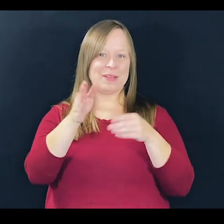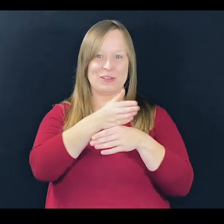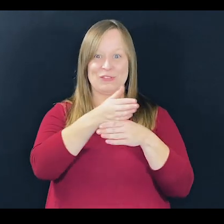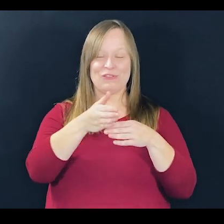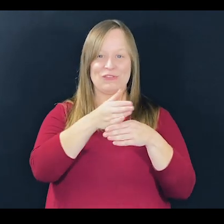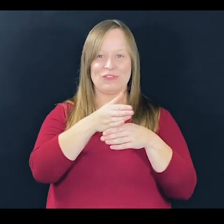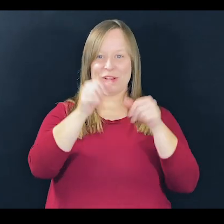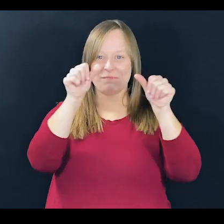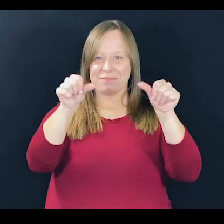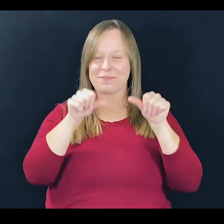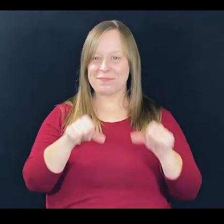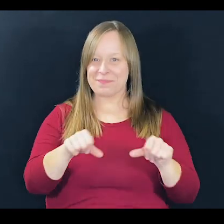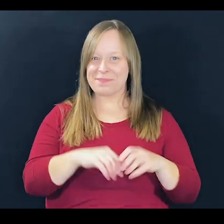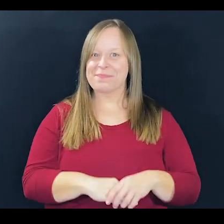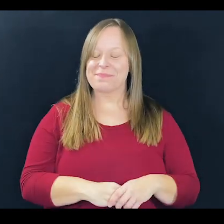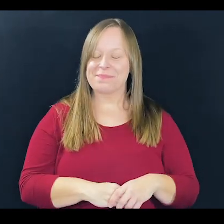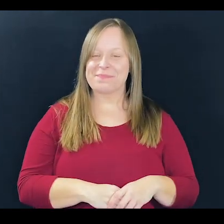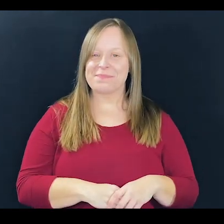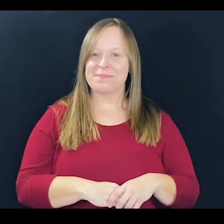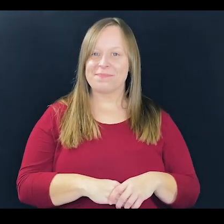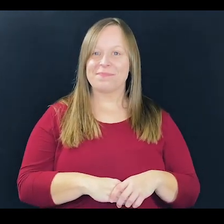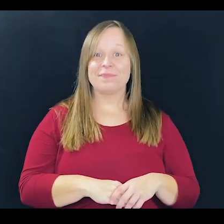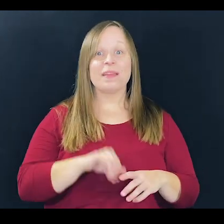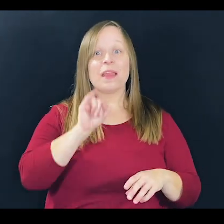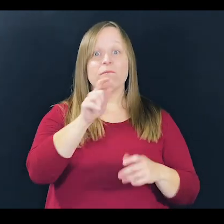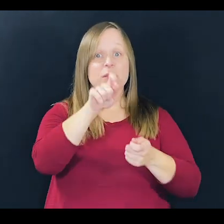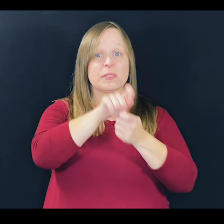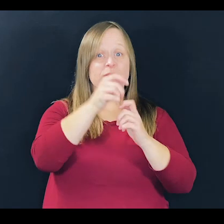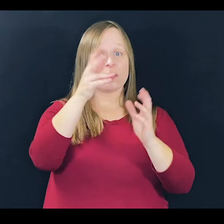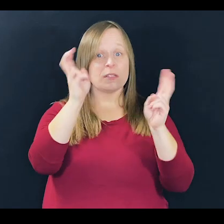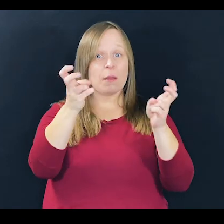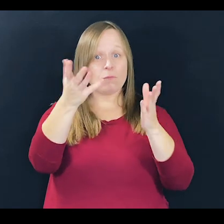sure to subscribe, like, and share this post! If there is a subject you would